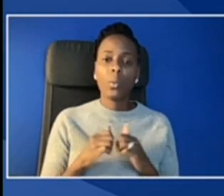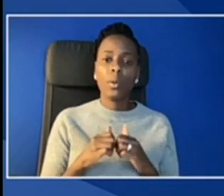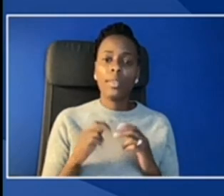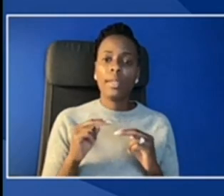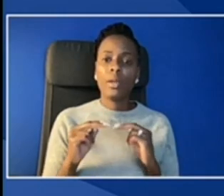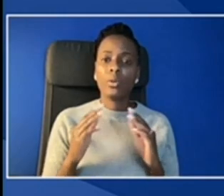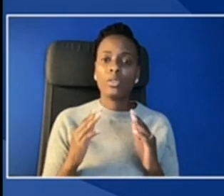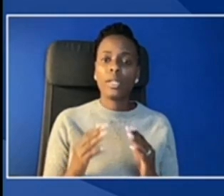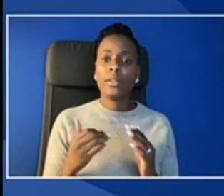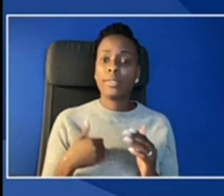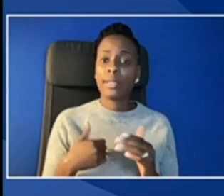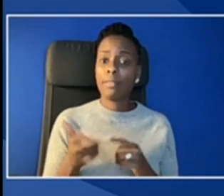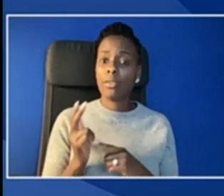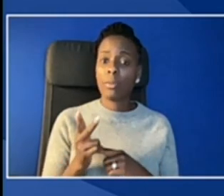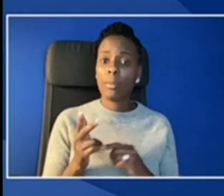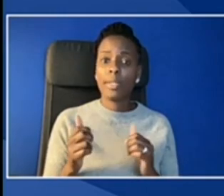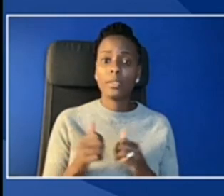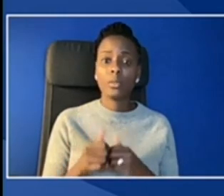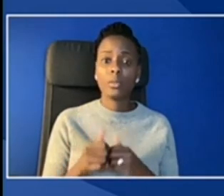warning, and your time begins right now.